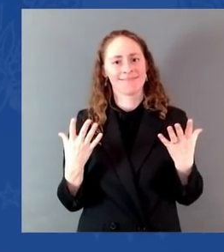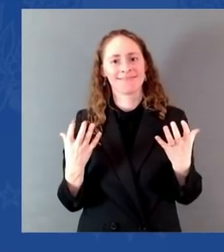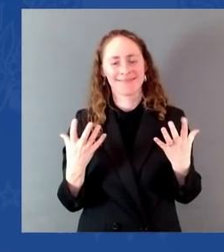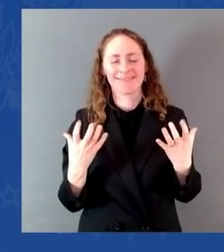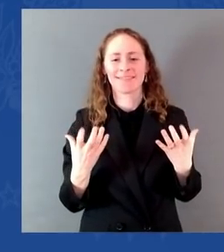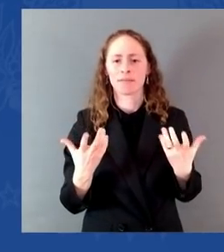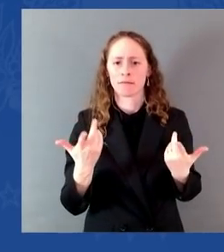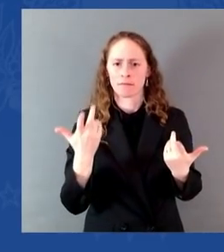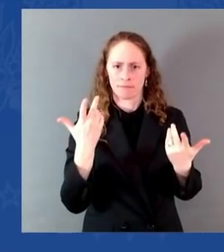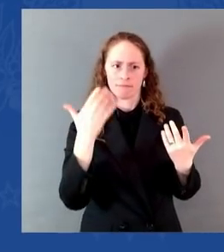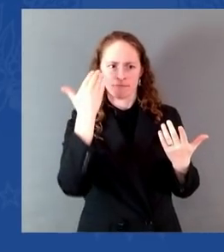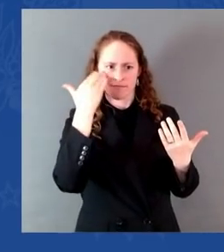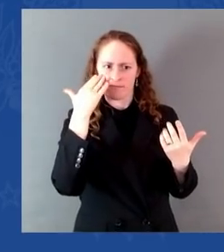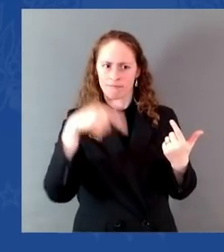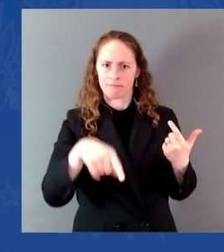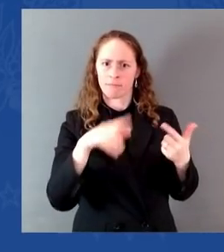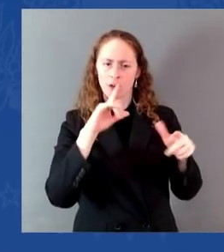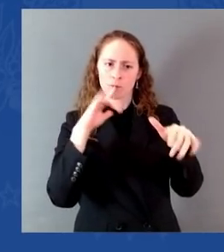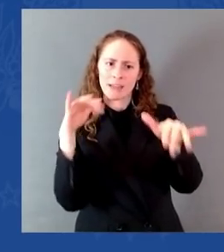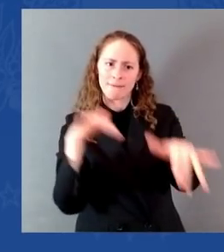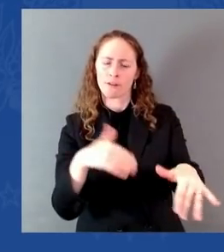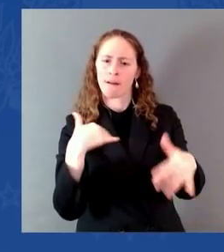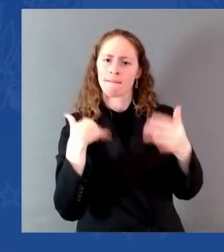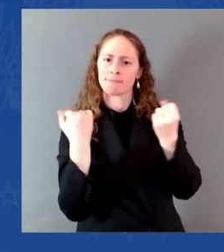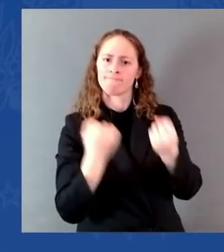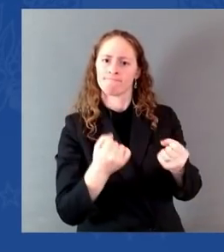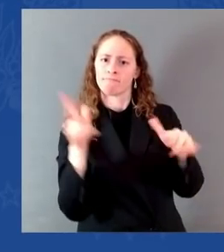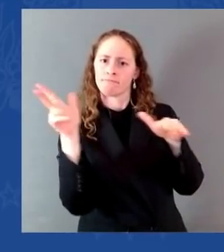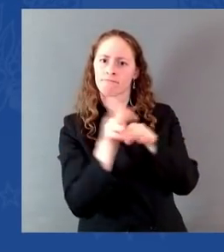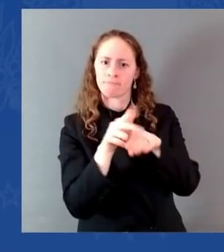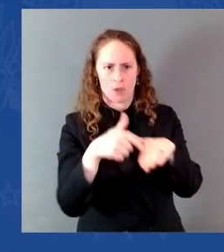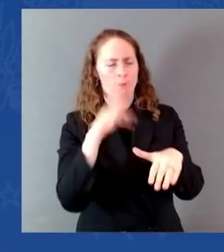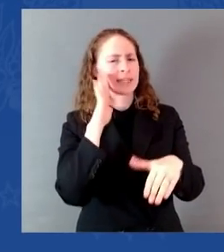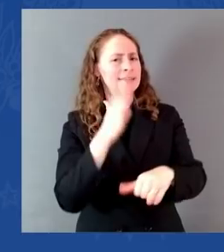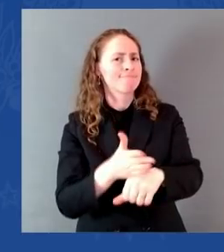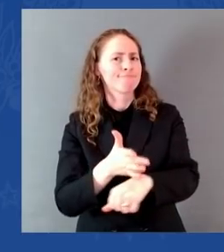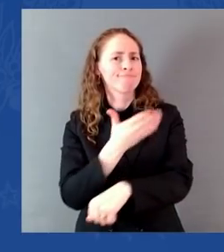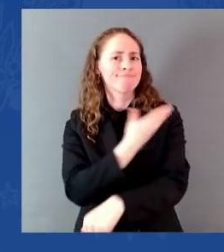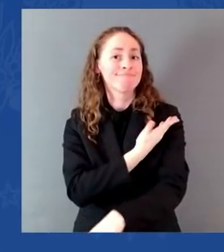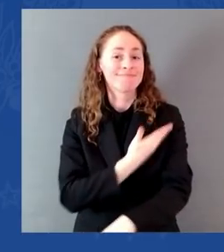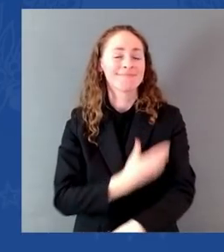easier for companies to get their goods to market, reducing supply chain bottlenecks, lowering costs for families.